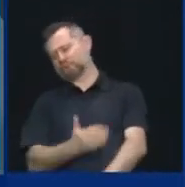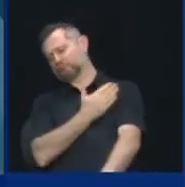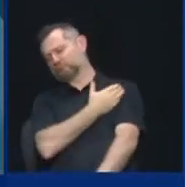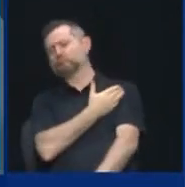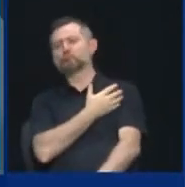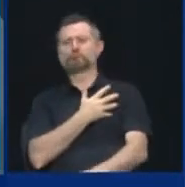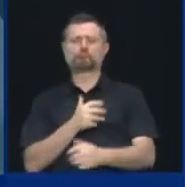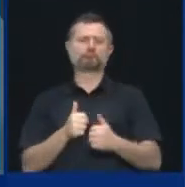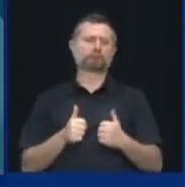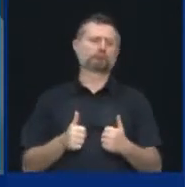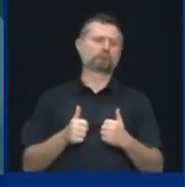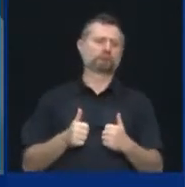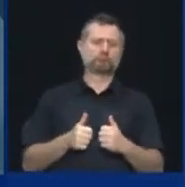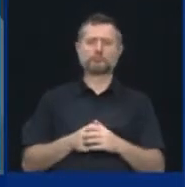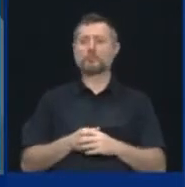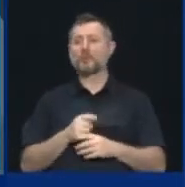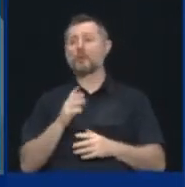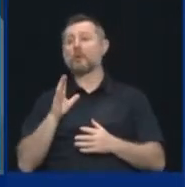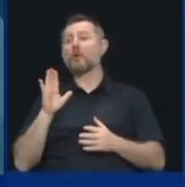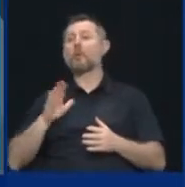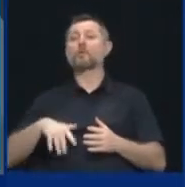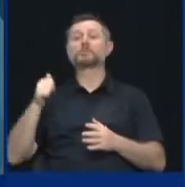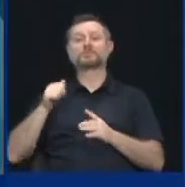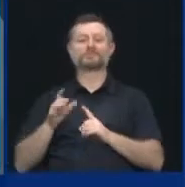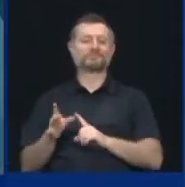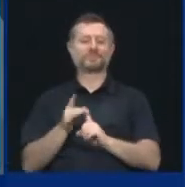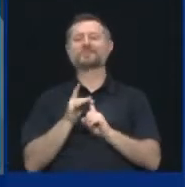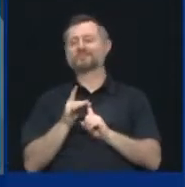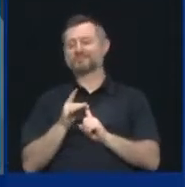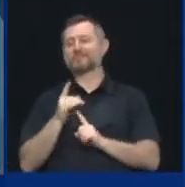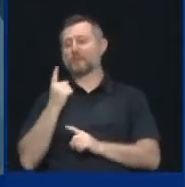NEW YORK’S PROGRESS IS EXTRAORDINARY AND EXCEPTIONAL.